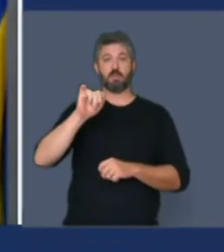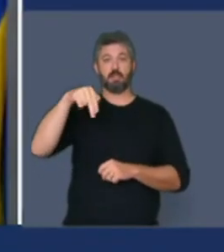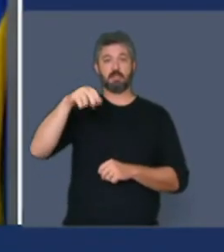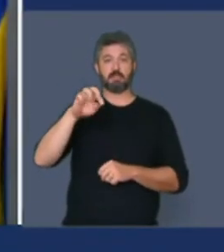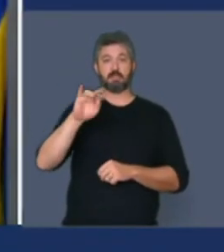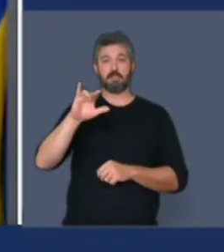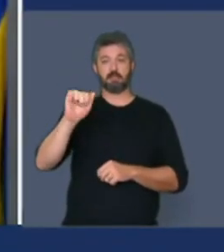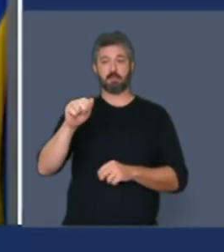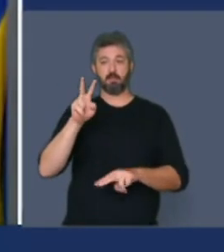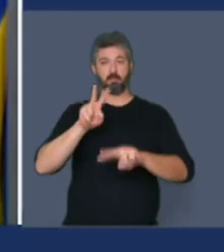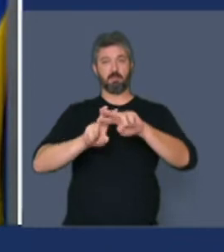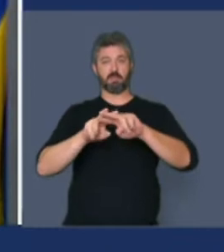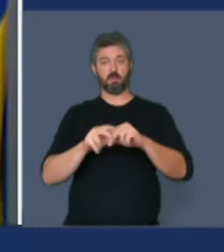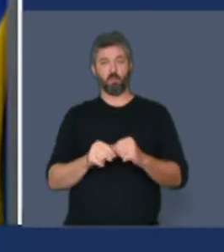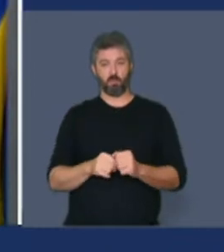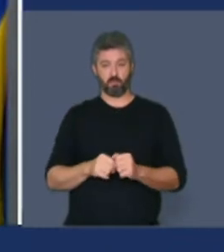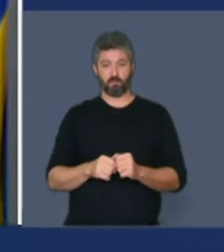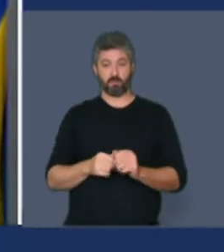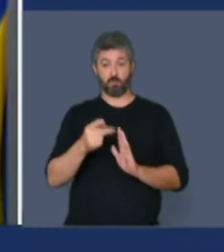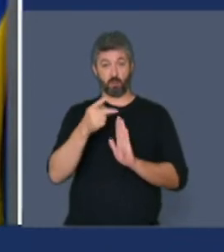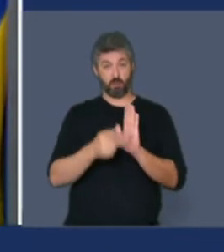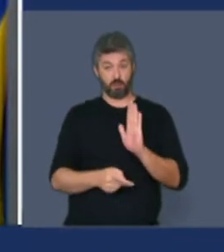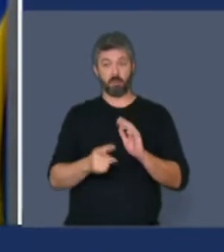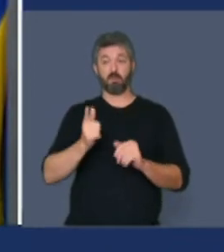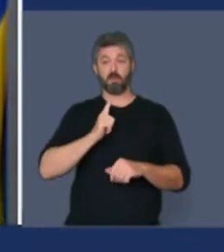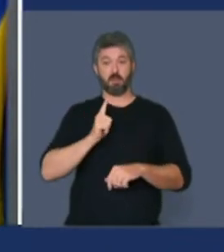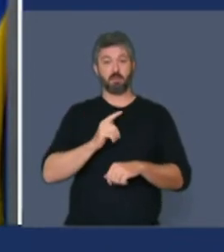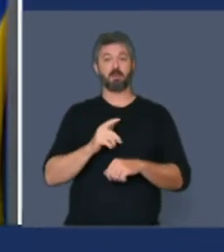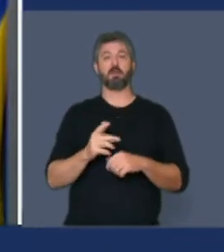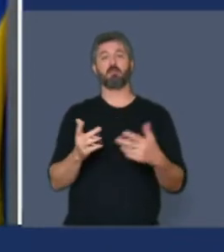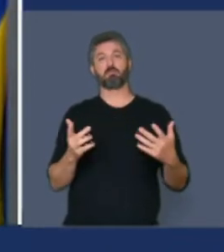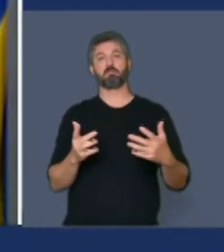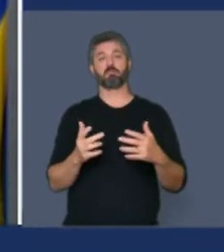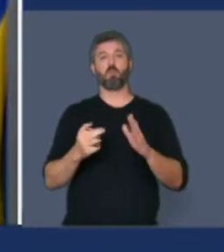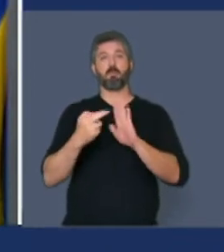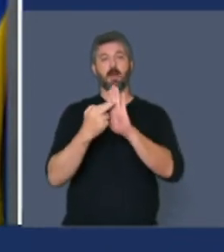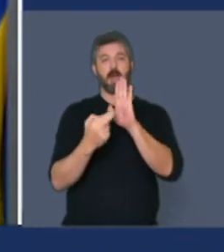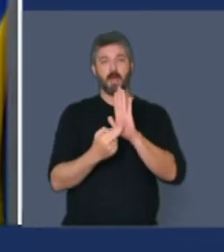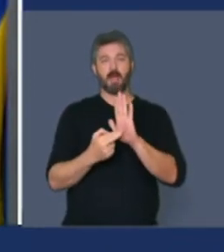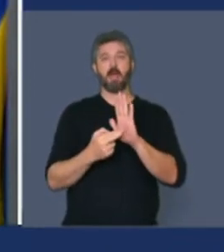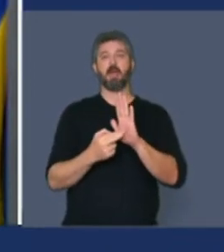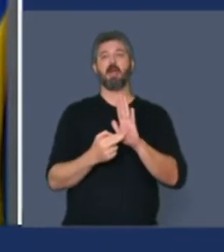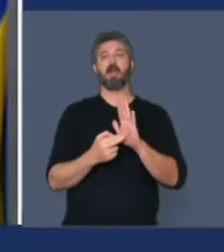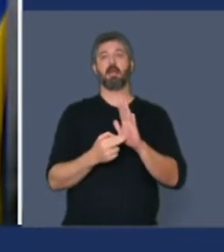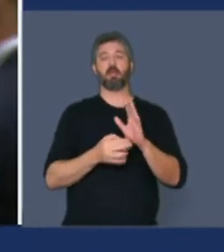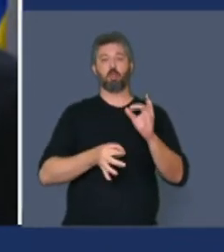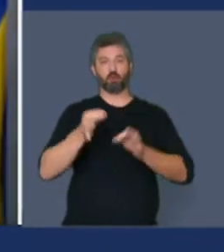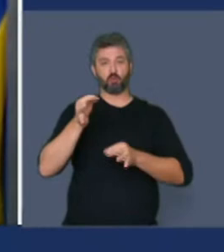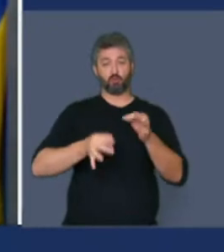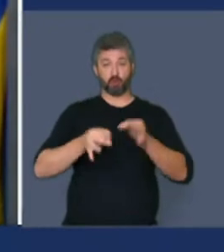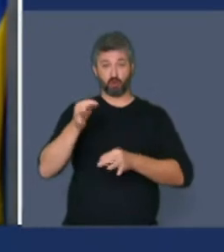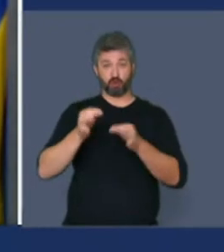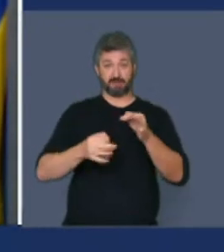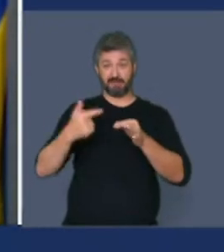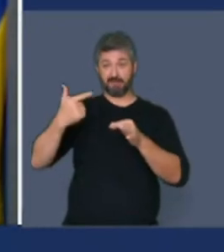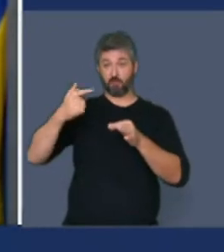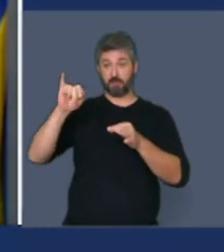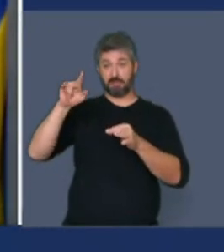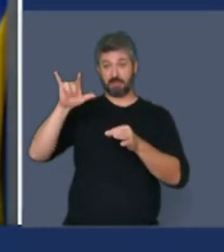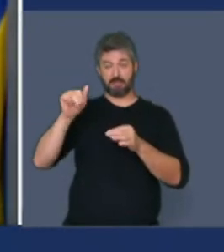PAÍS. UM PROJETO QUE VAI TRAZER UMA REGULAÇÃO DE UM TRÂNSITO EM JULGADO NA SEGUNDA INSTÂNCIA EM TODAS AS ESFERAS, INCLUSIVE NA CRIMINAL, FAZENDO COM QUE NÓS